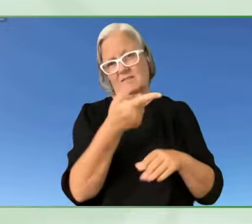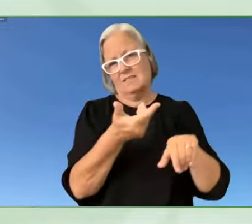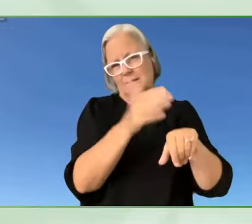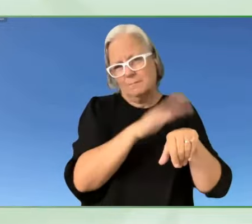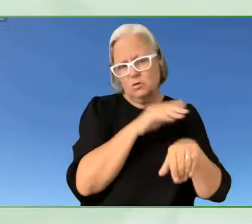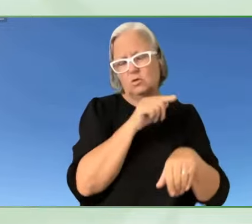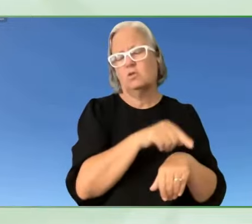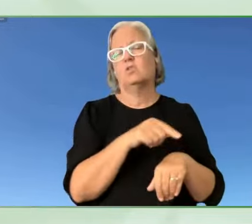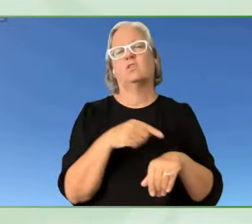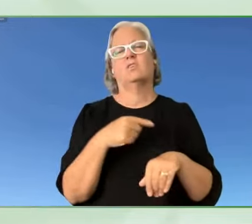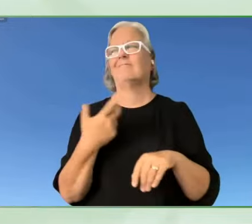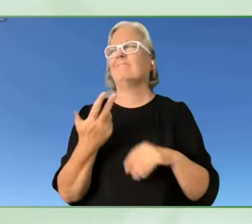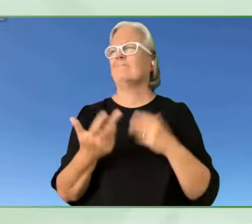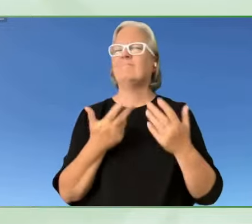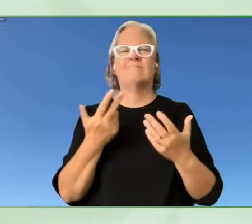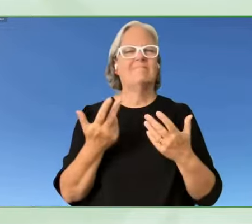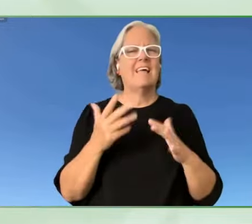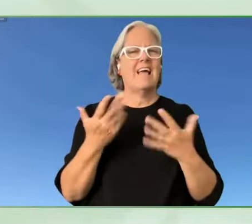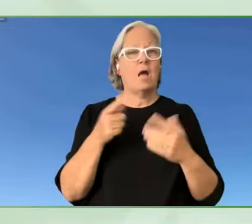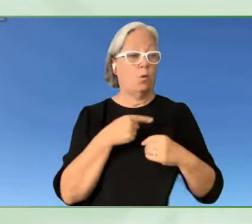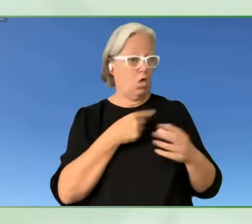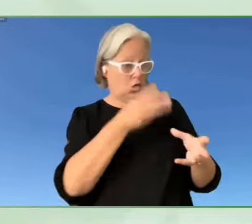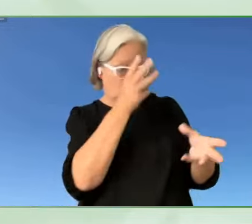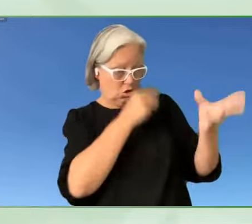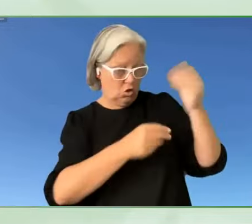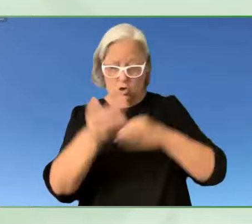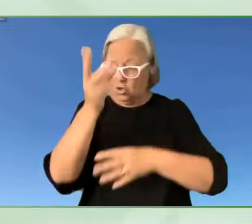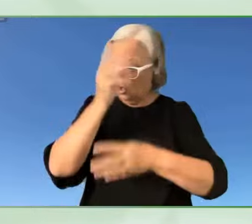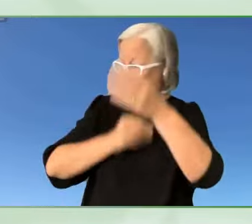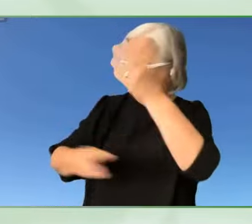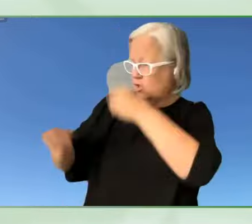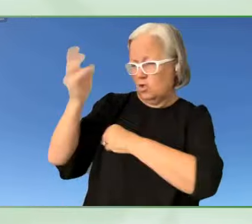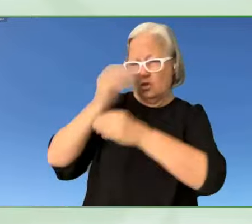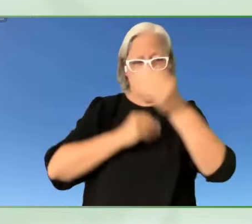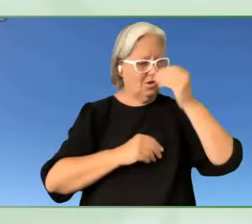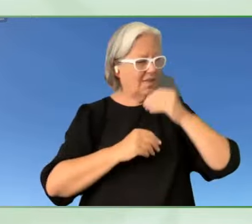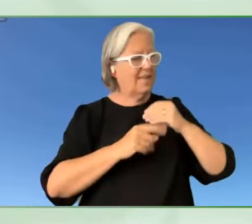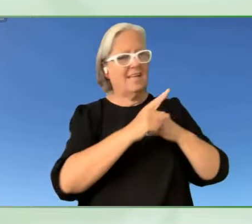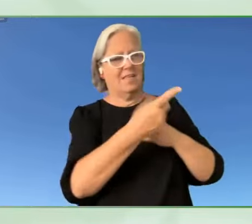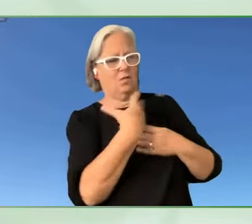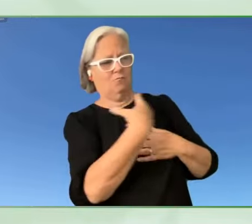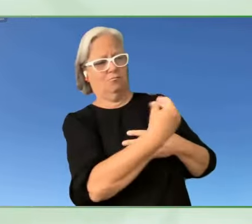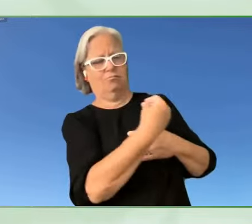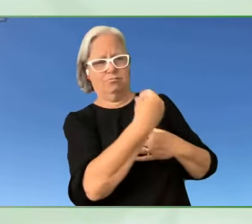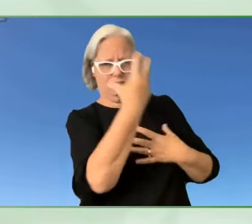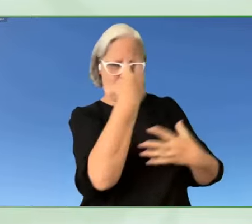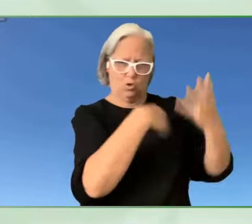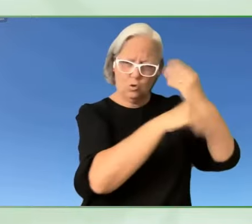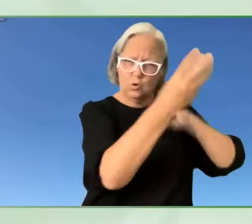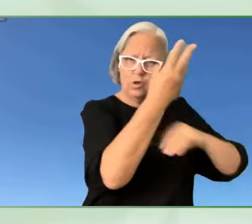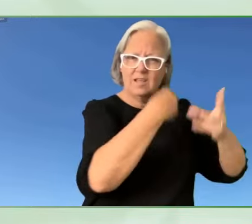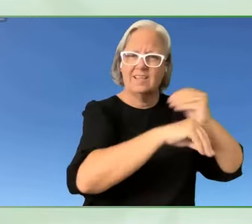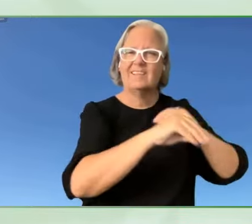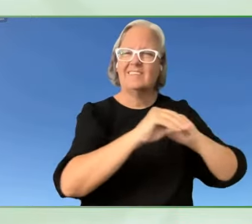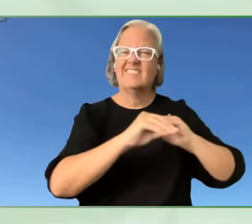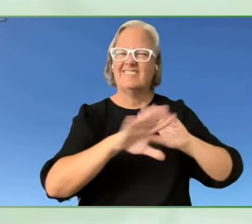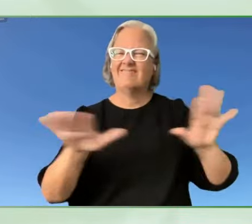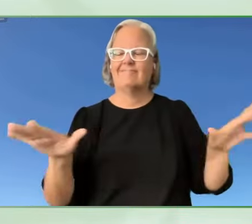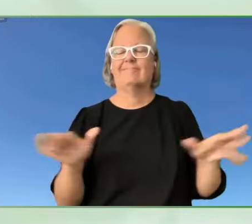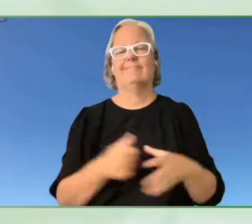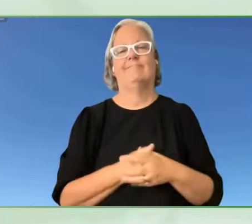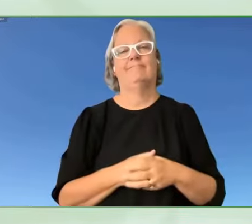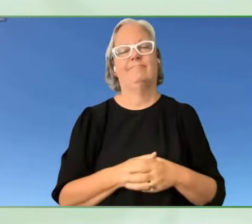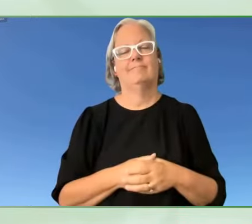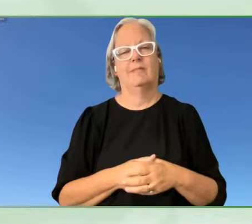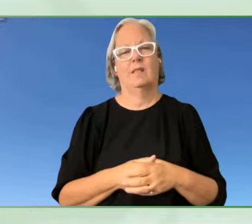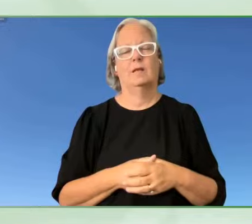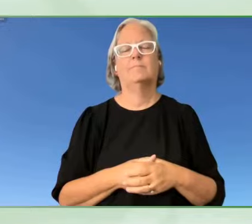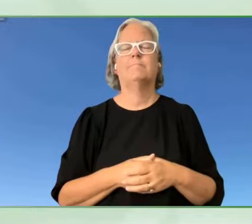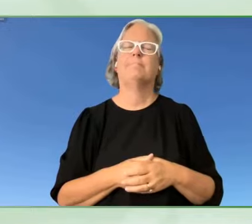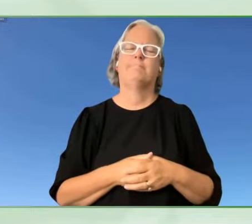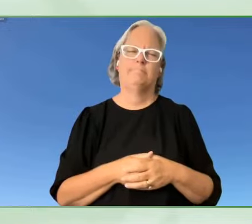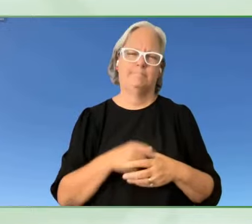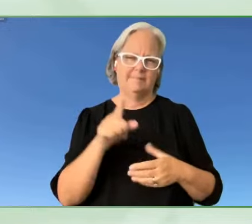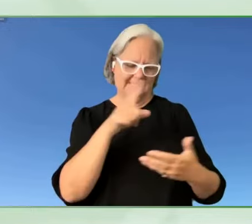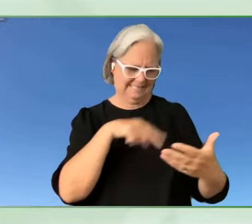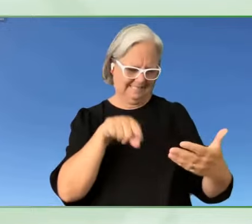In terms of the impact of potential universal design learning and education.